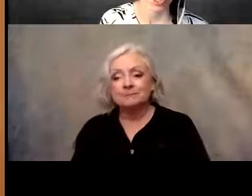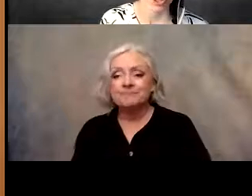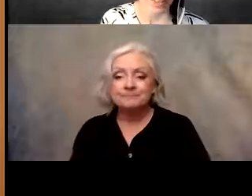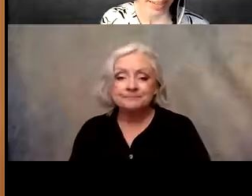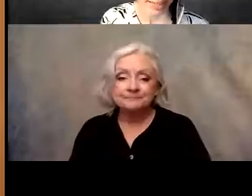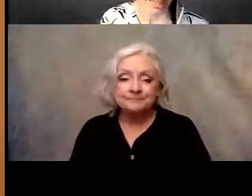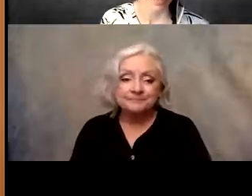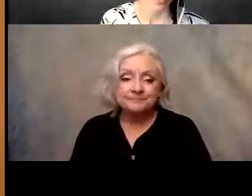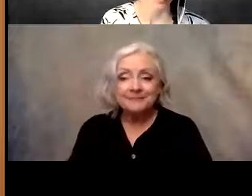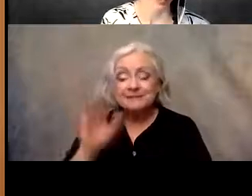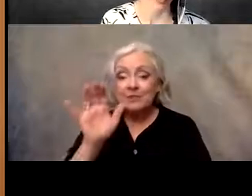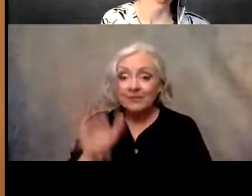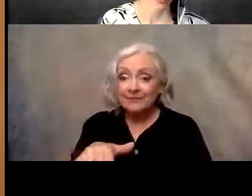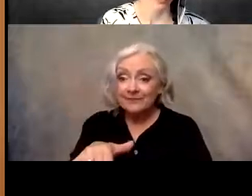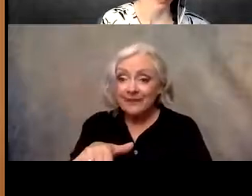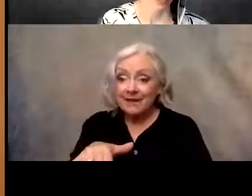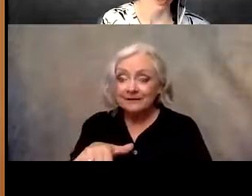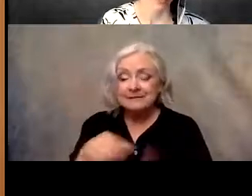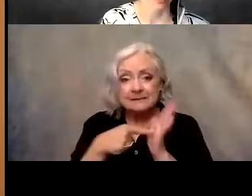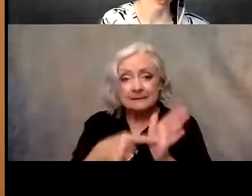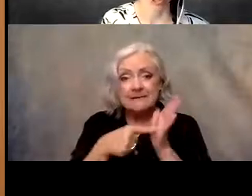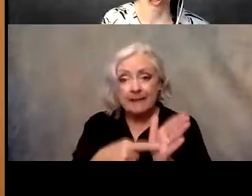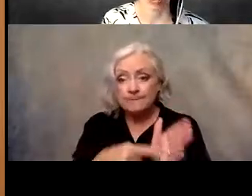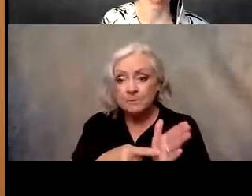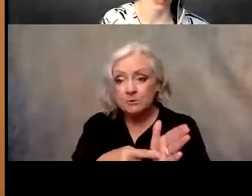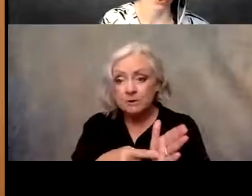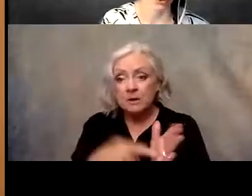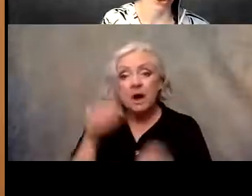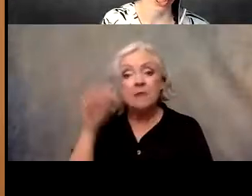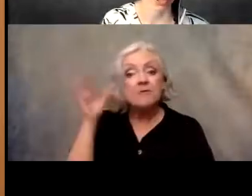So that is an example of audio description